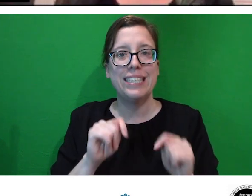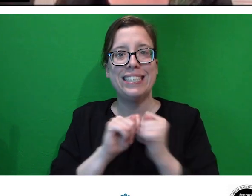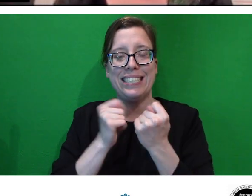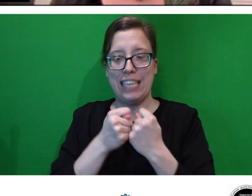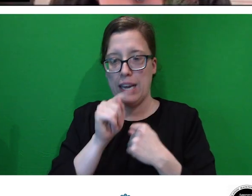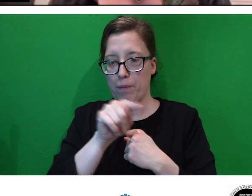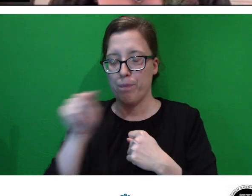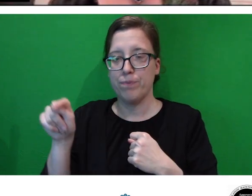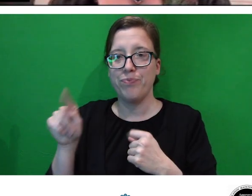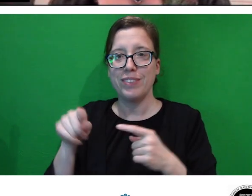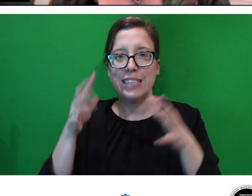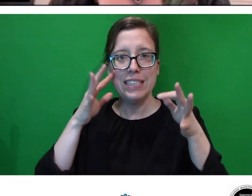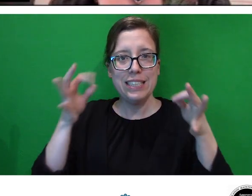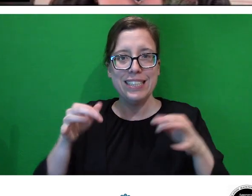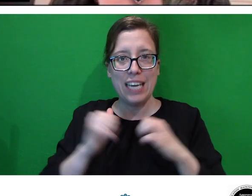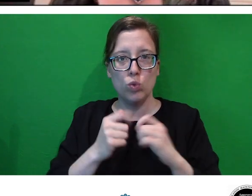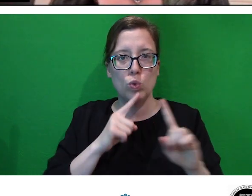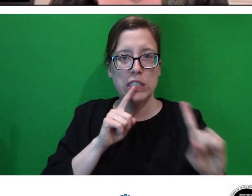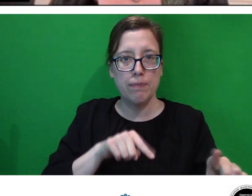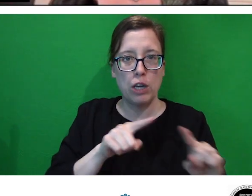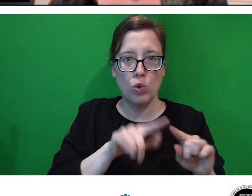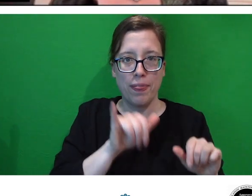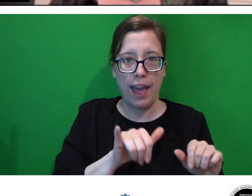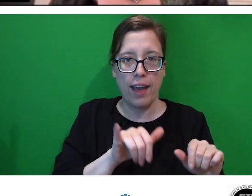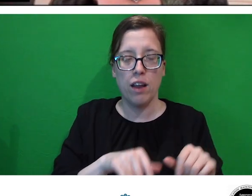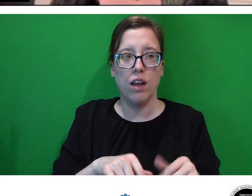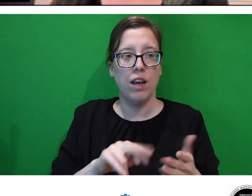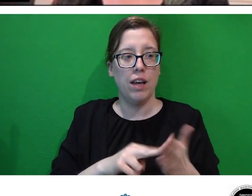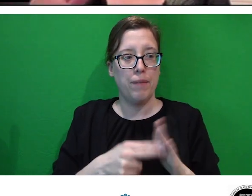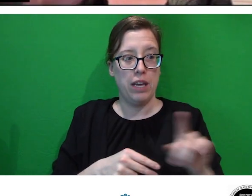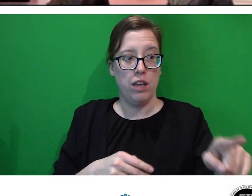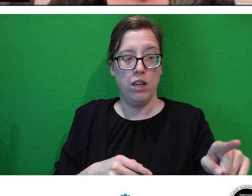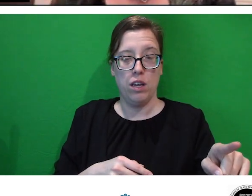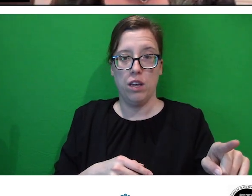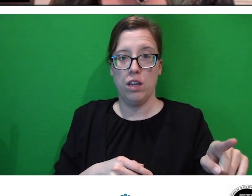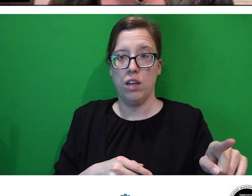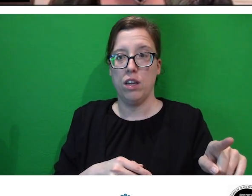"Oh, that scares you". Alright? And then you respond accordingly